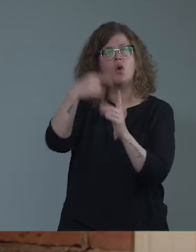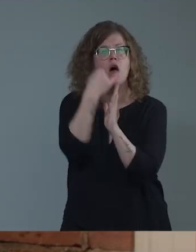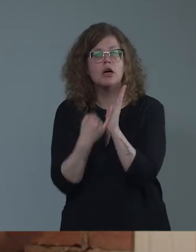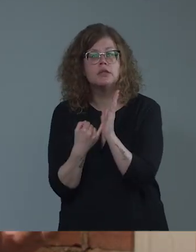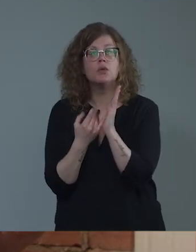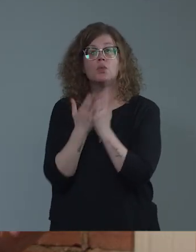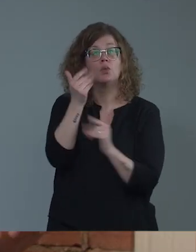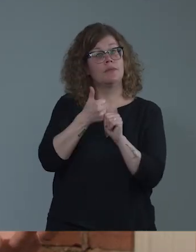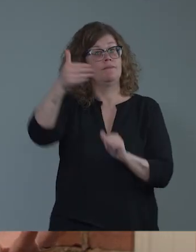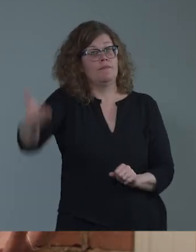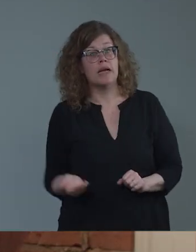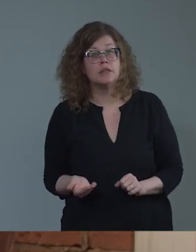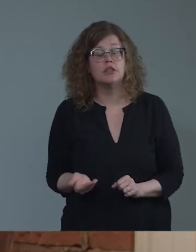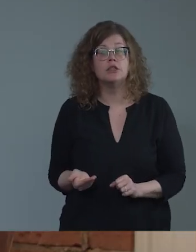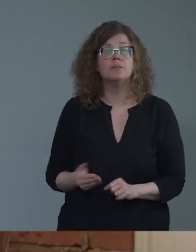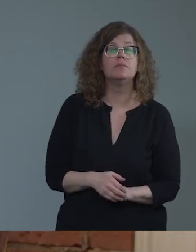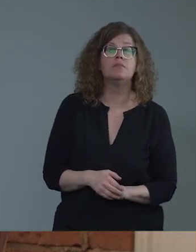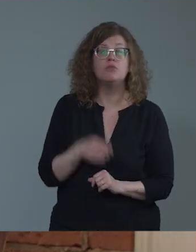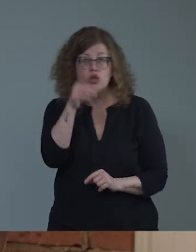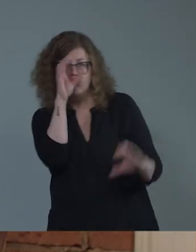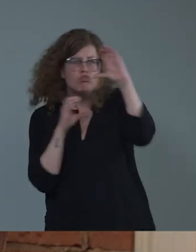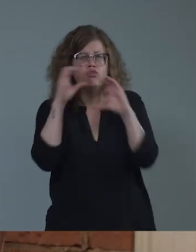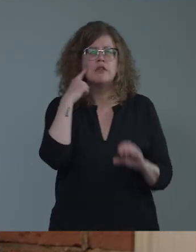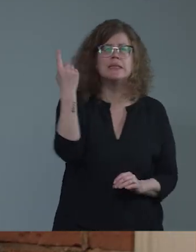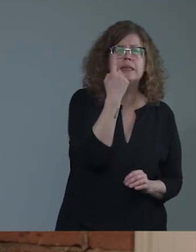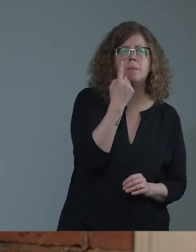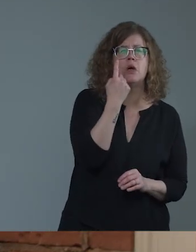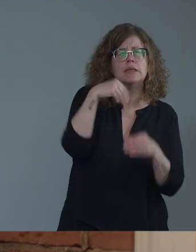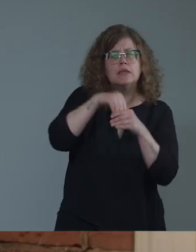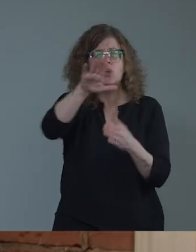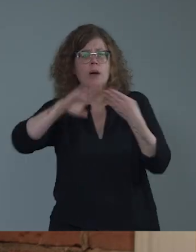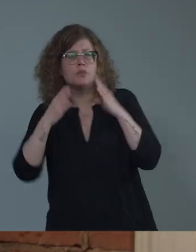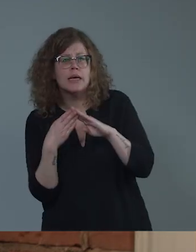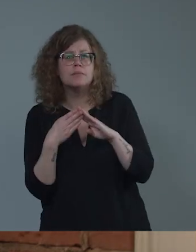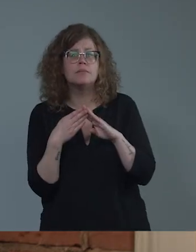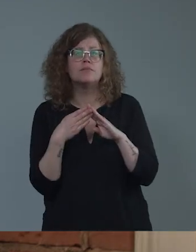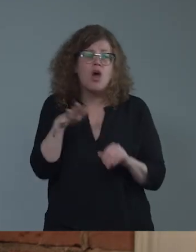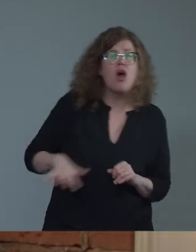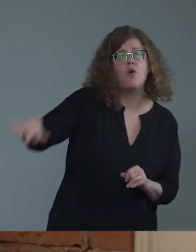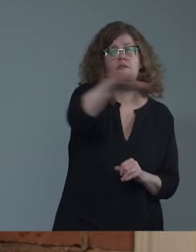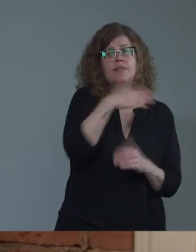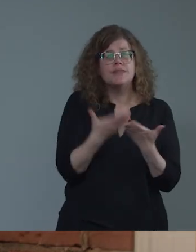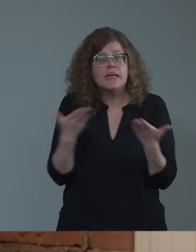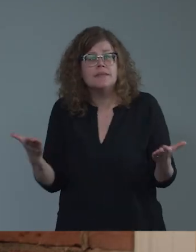Is that going to be an open call or are you going to direct select an artist through invitation? Are you going to look for somebody from your community?